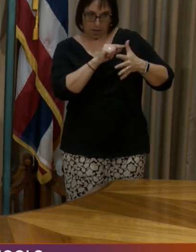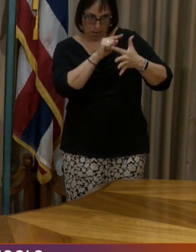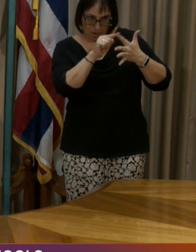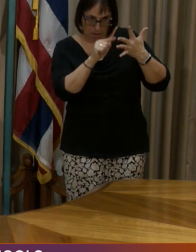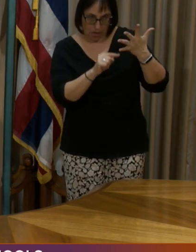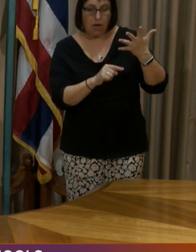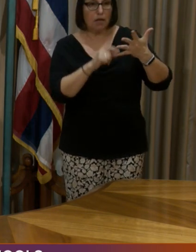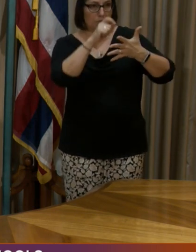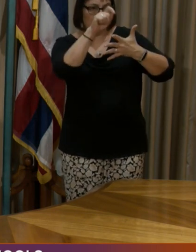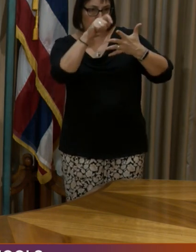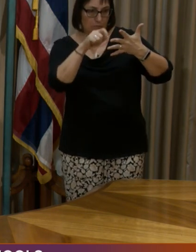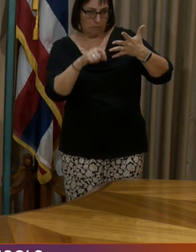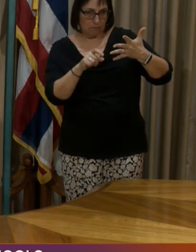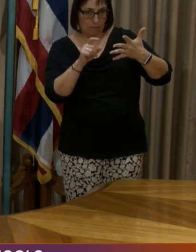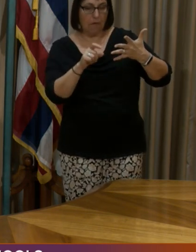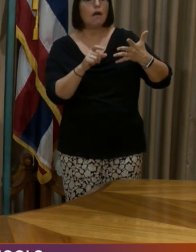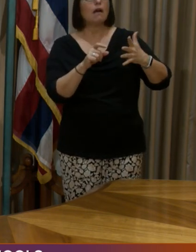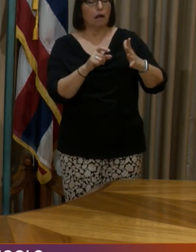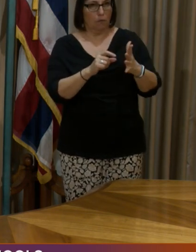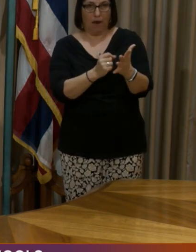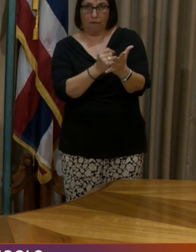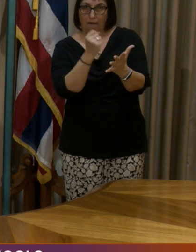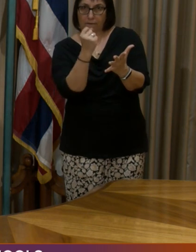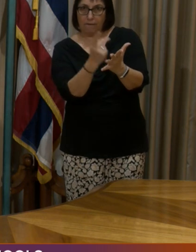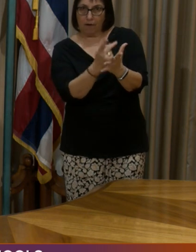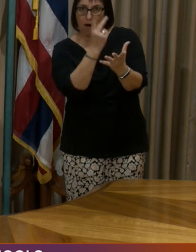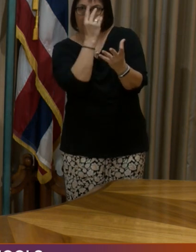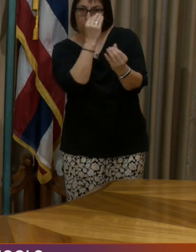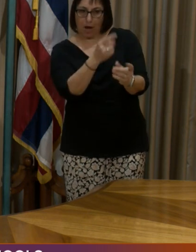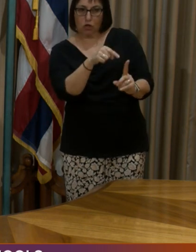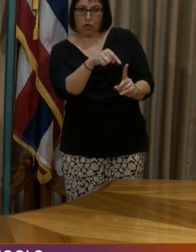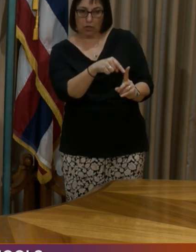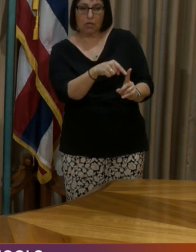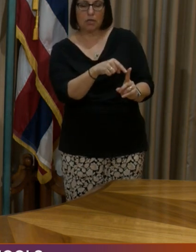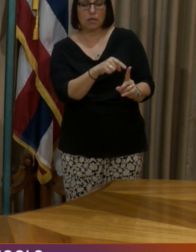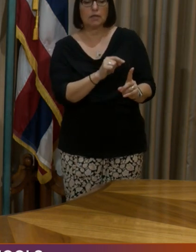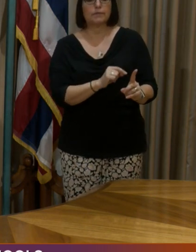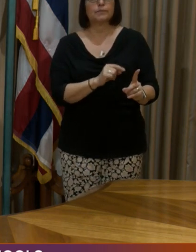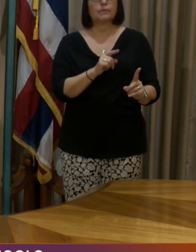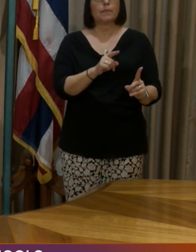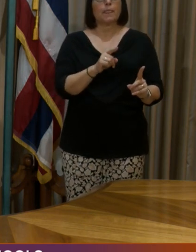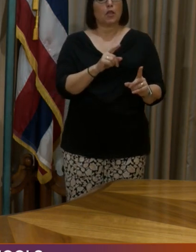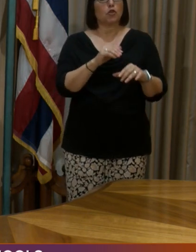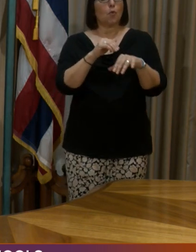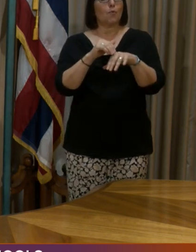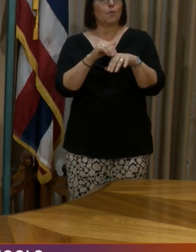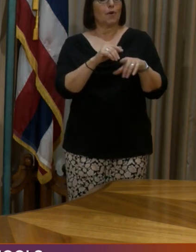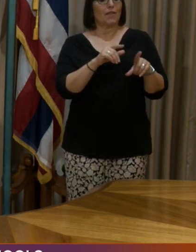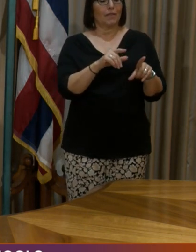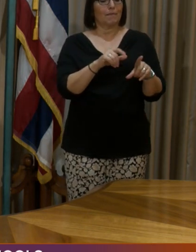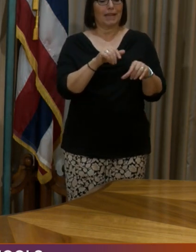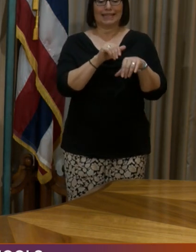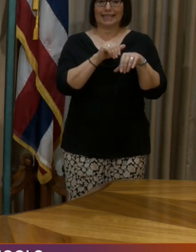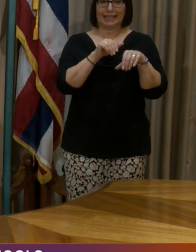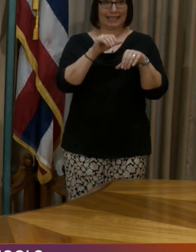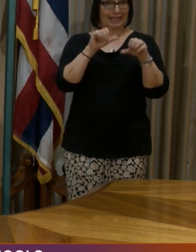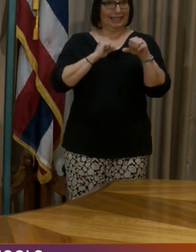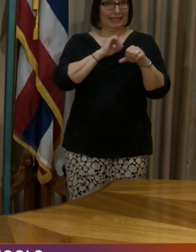REOPEN WE ALSO HAVE PRECAUTIONARY STEPS THAT TAKE BEFORE WE EVEN ABSOLUTELY VERIFIED INFORMATION OF A